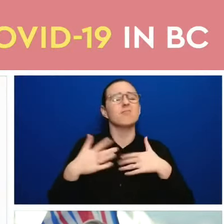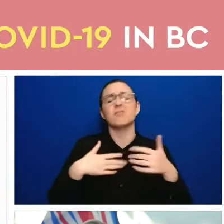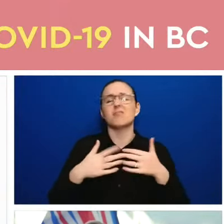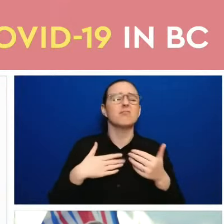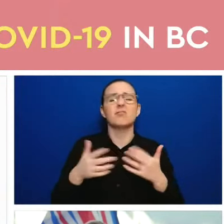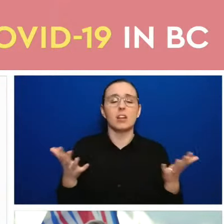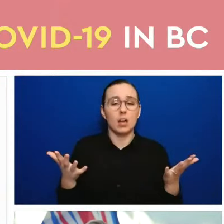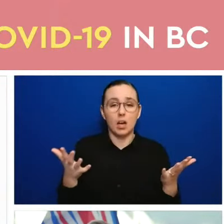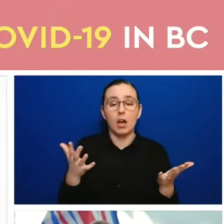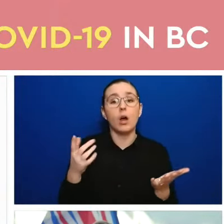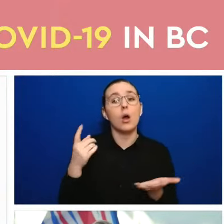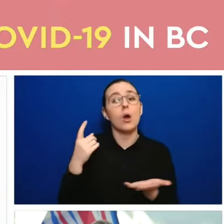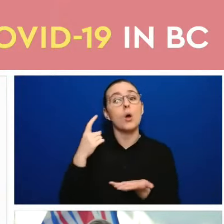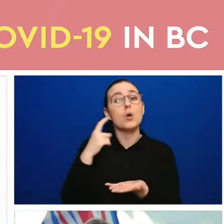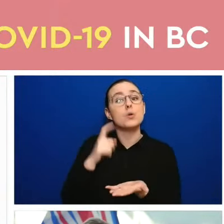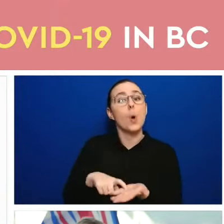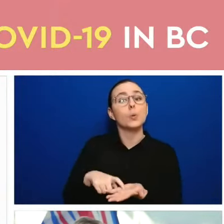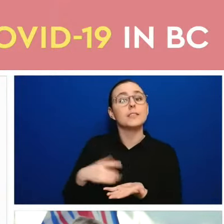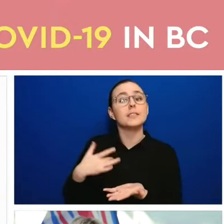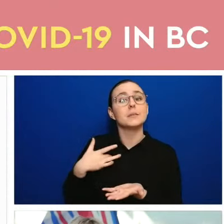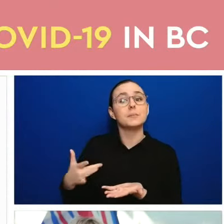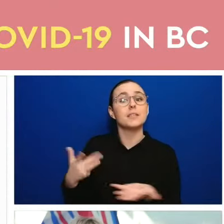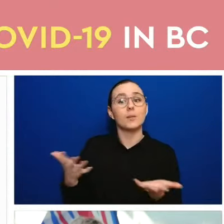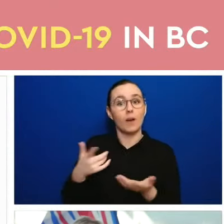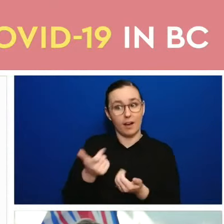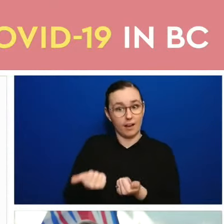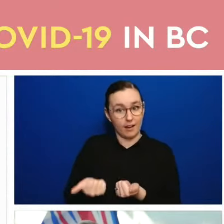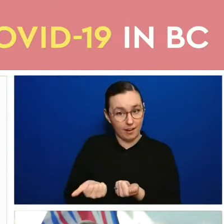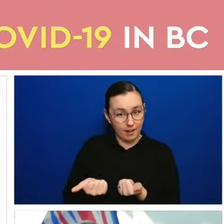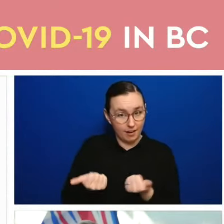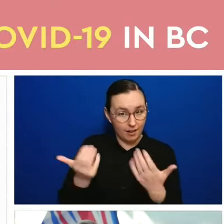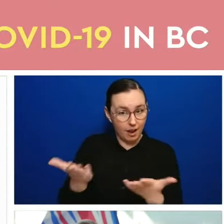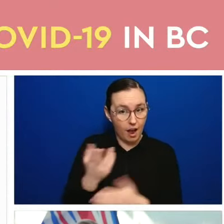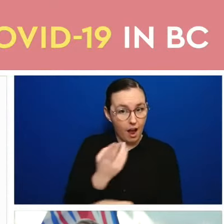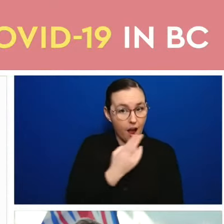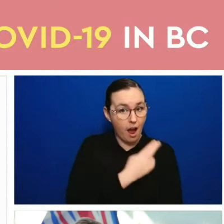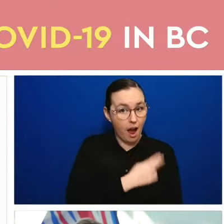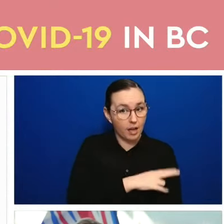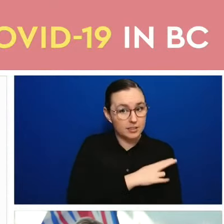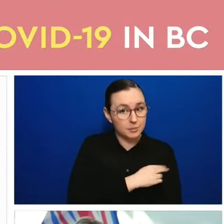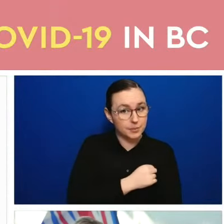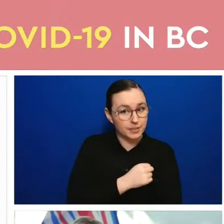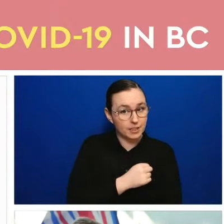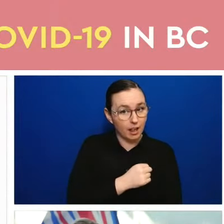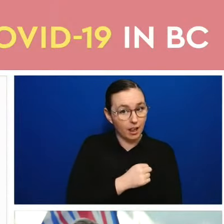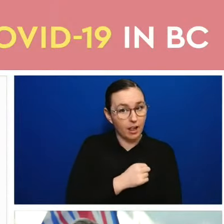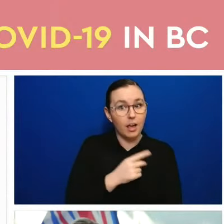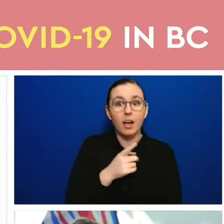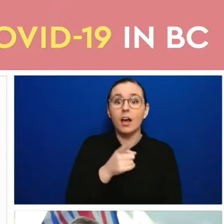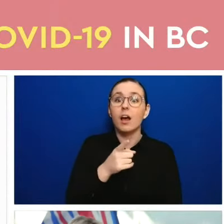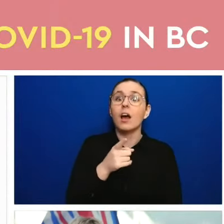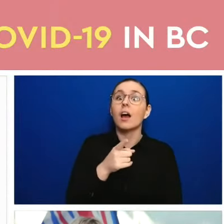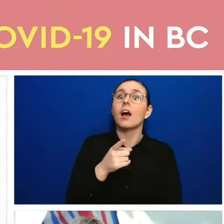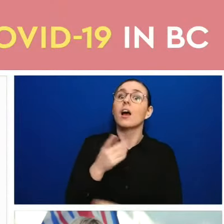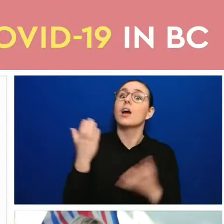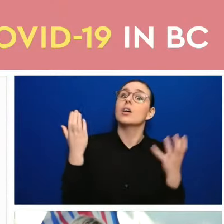and Health Authority, that there's about half as much